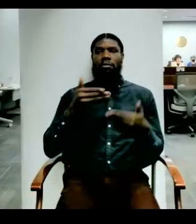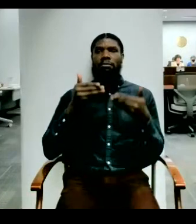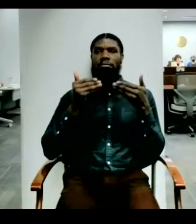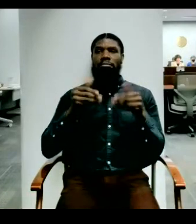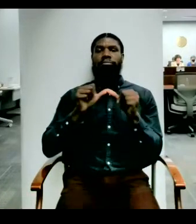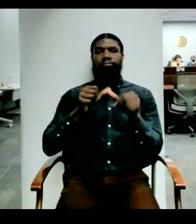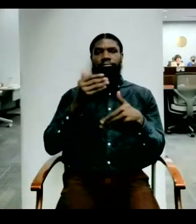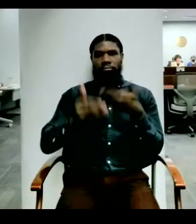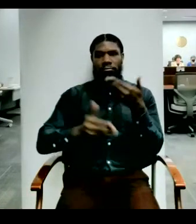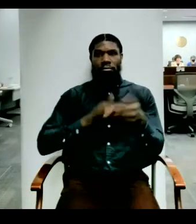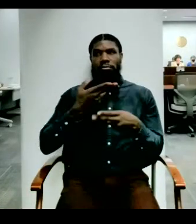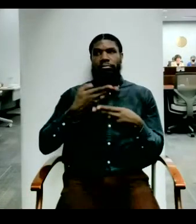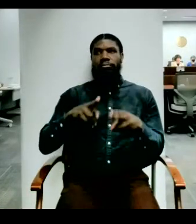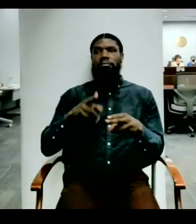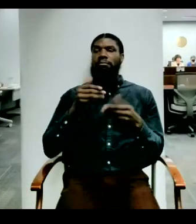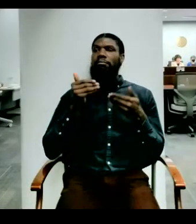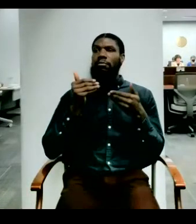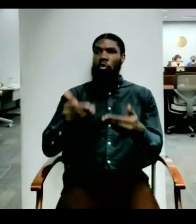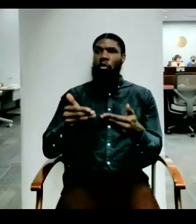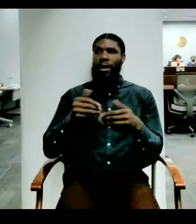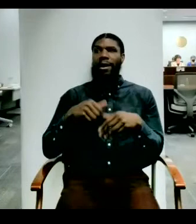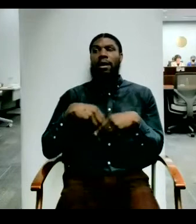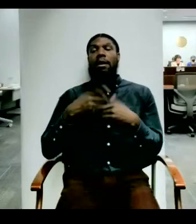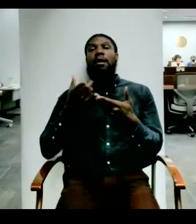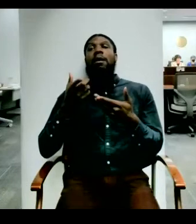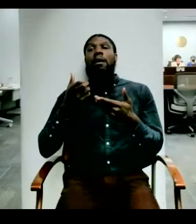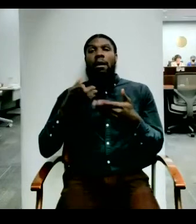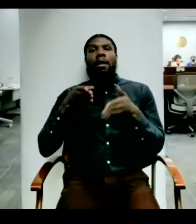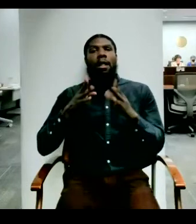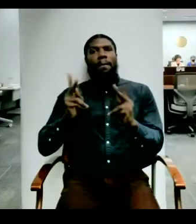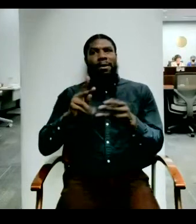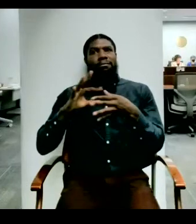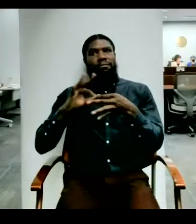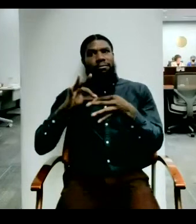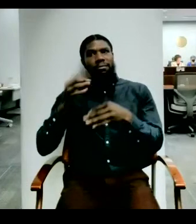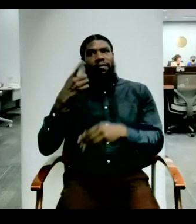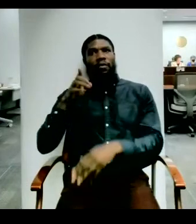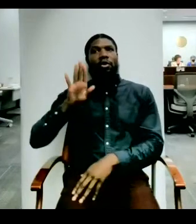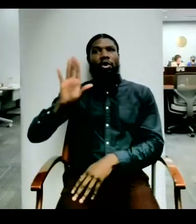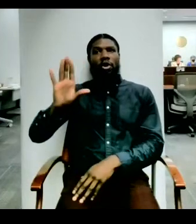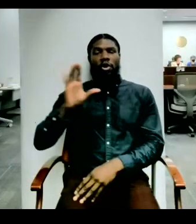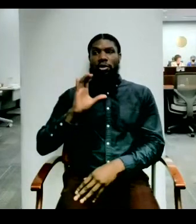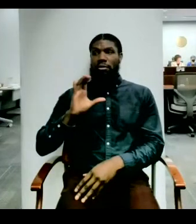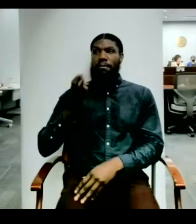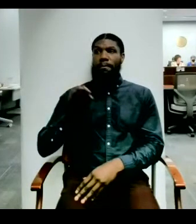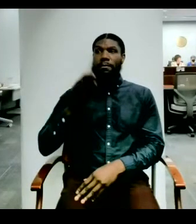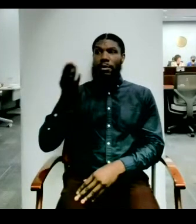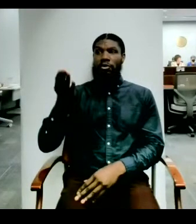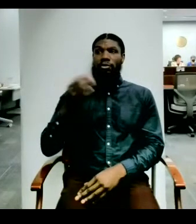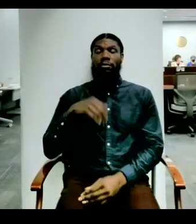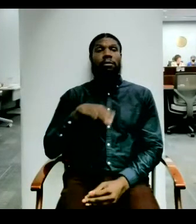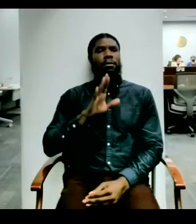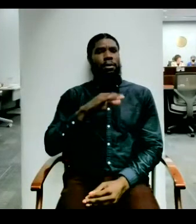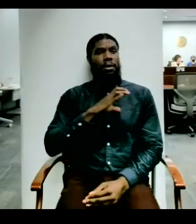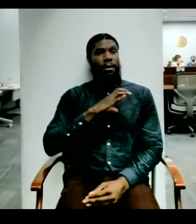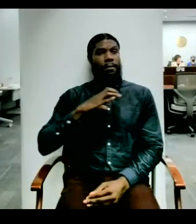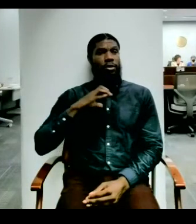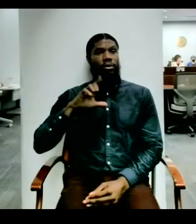to our witnesses by allowing Commissioner Lucas to speak in favor of her motion. Commissioner Lucas would you like to speak to the motion.